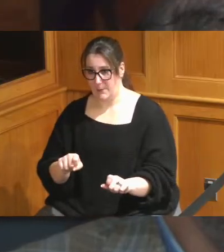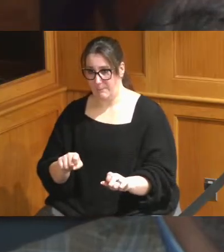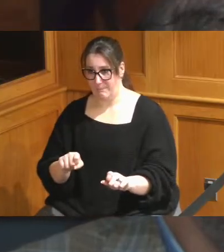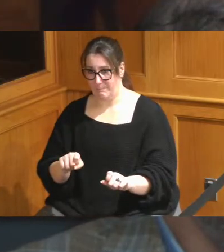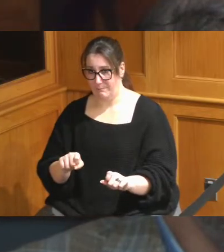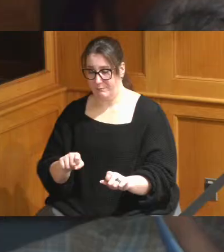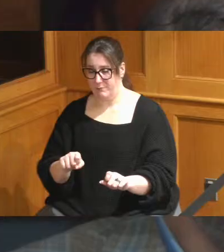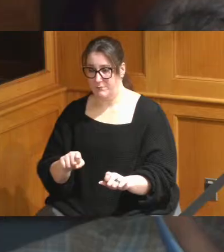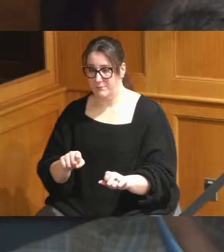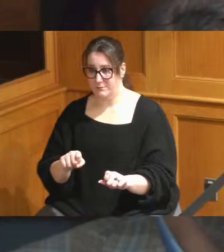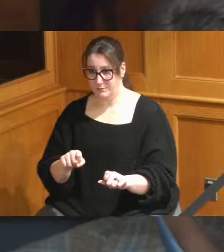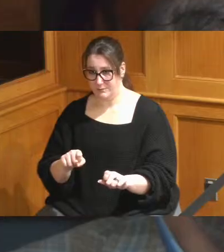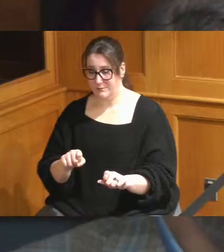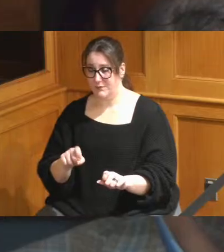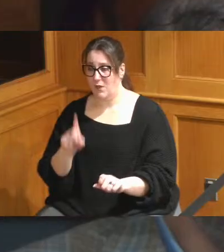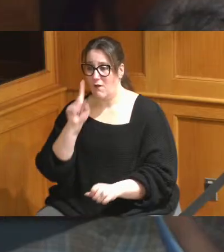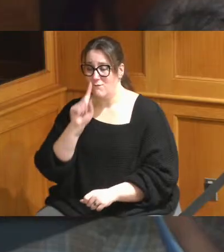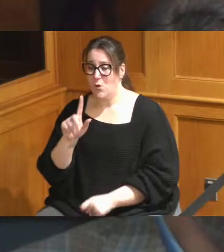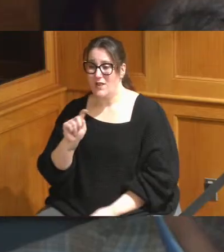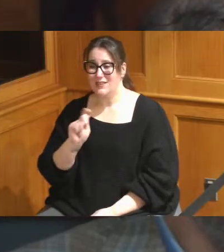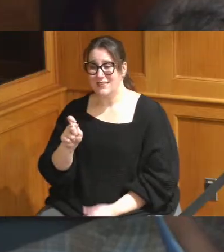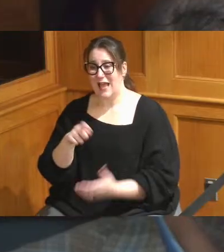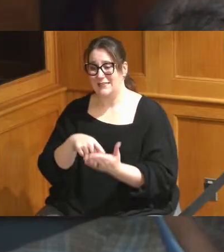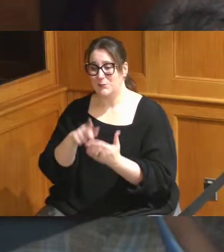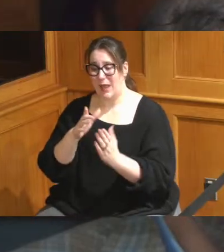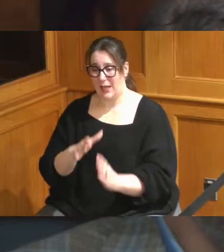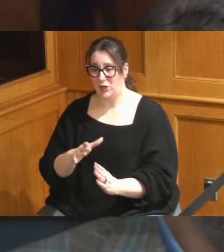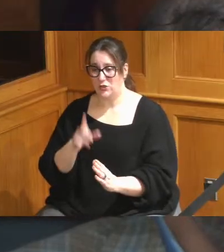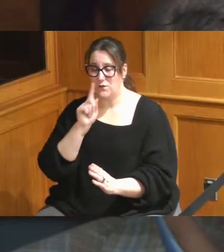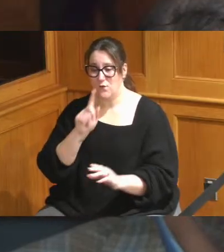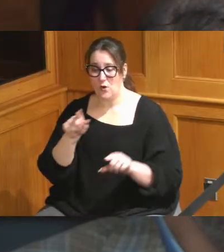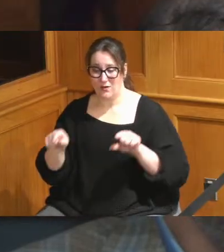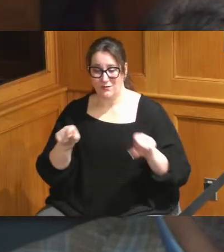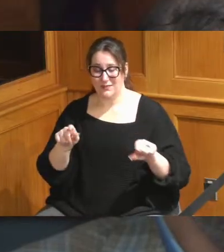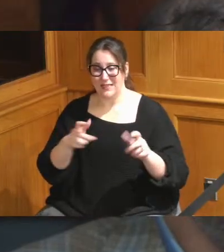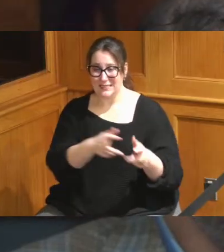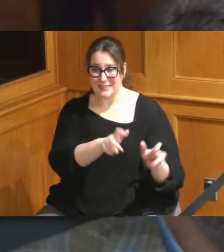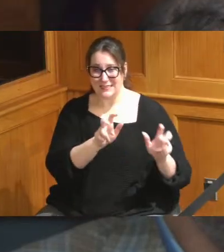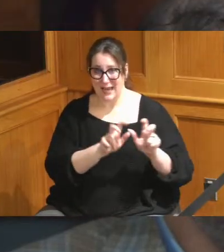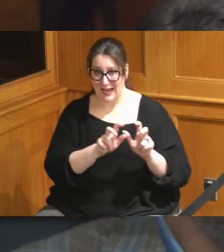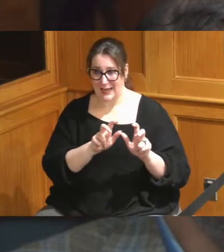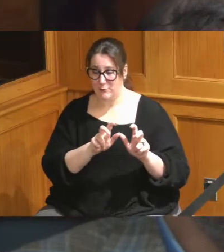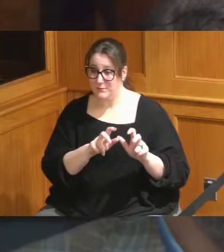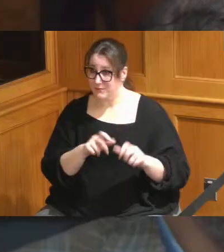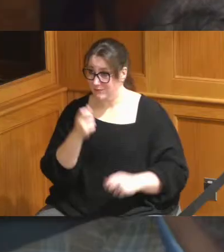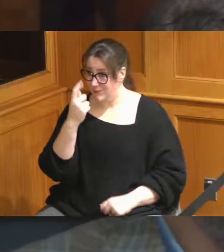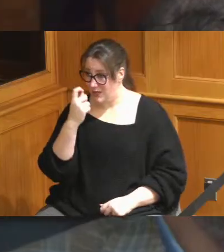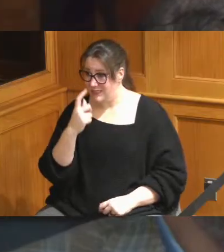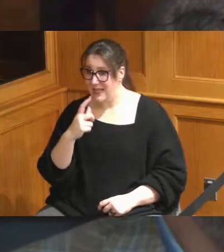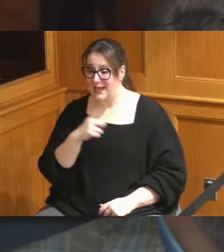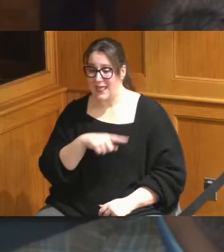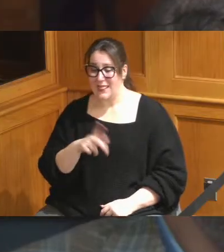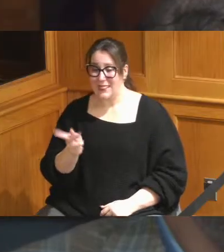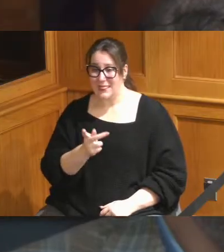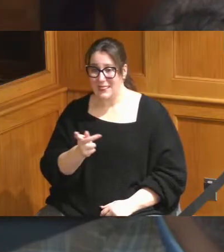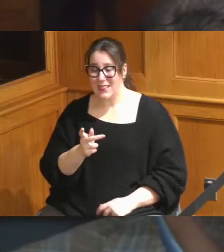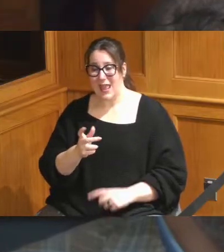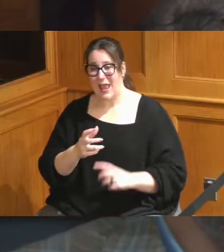backs of taxpayers on these two stadiums. So, and they are the big anchors on the river. So, that